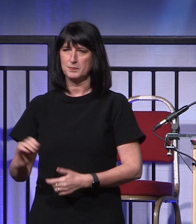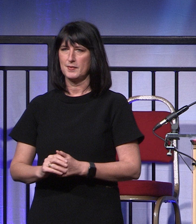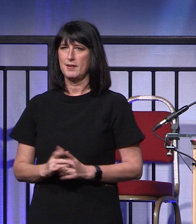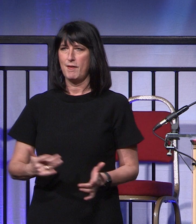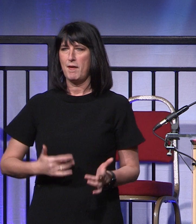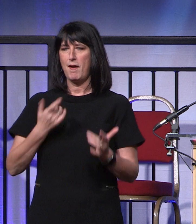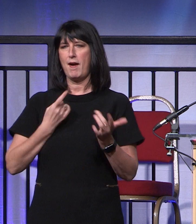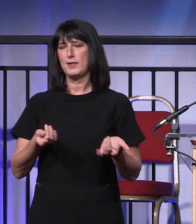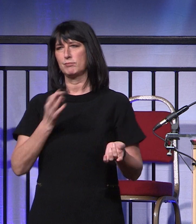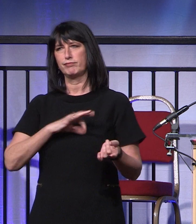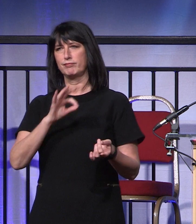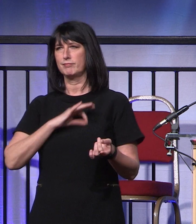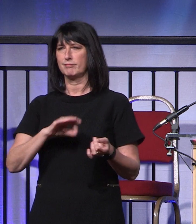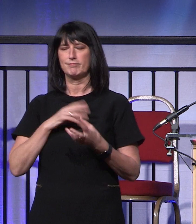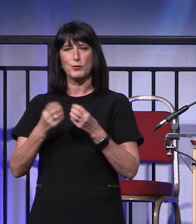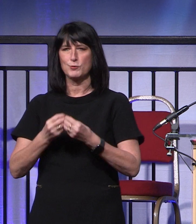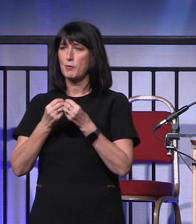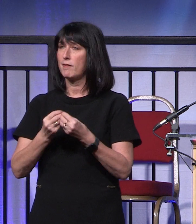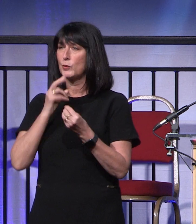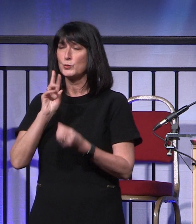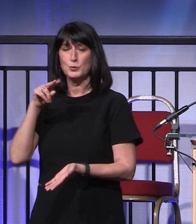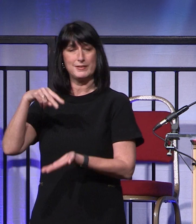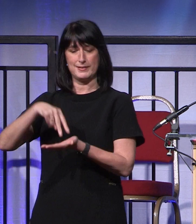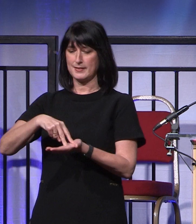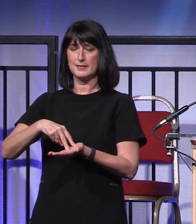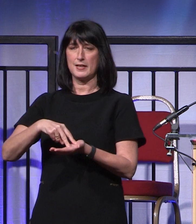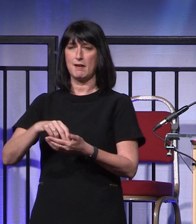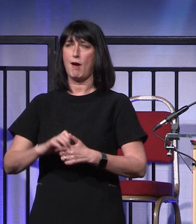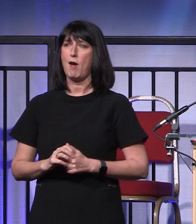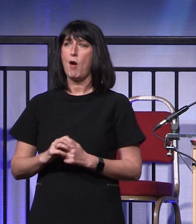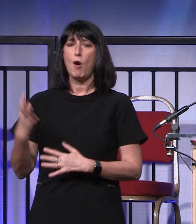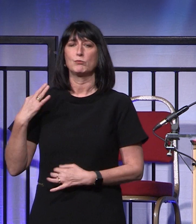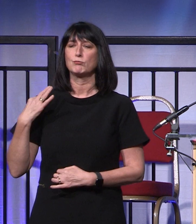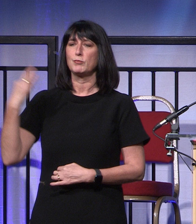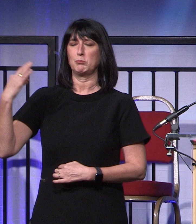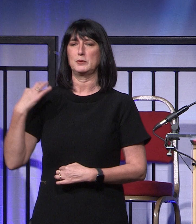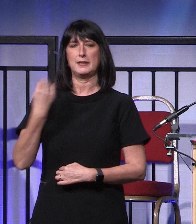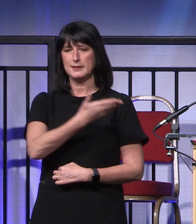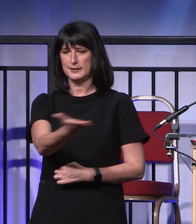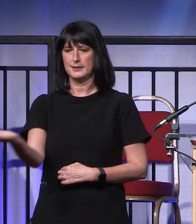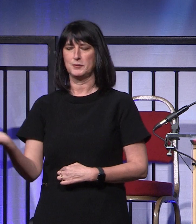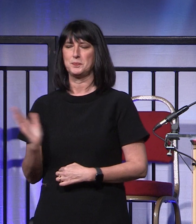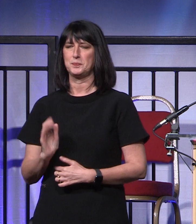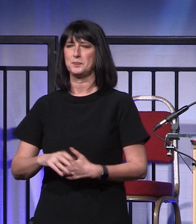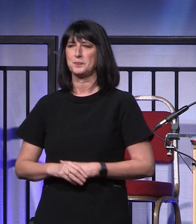and grateful to stand here before you today and speak on behalf of students